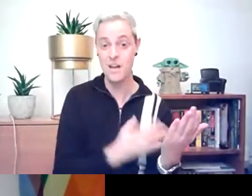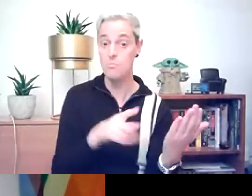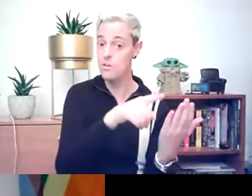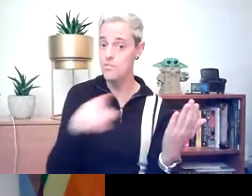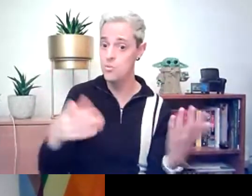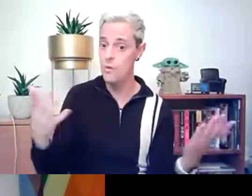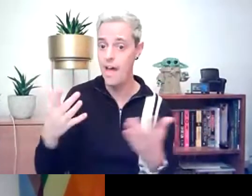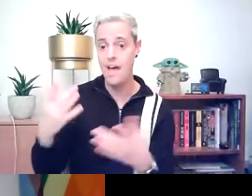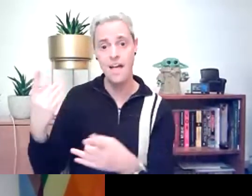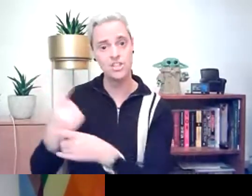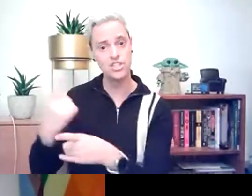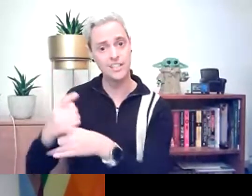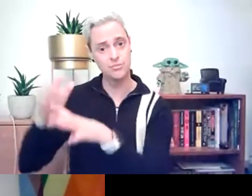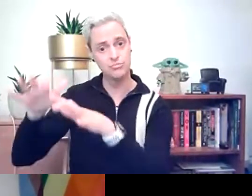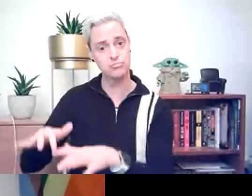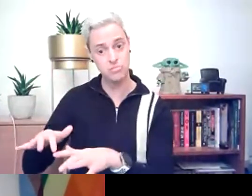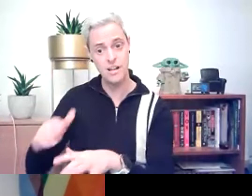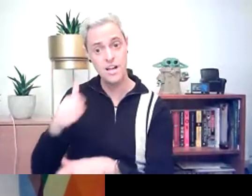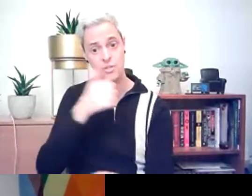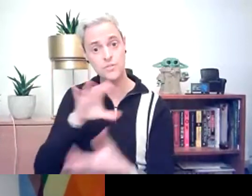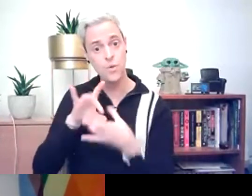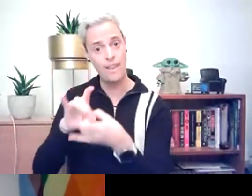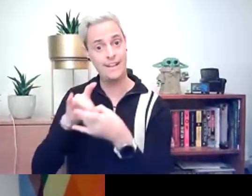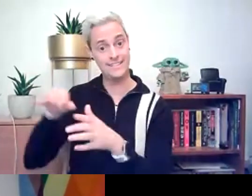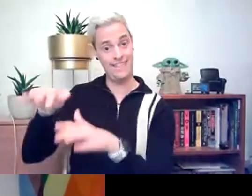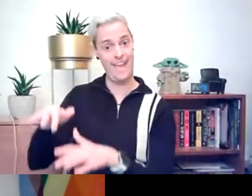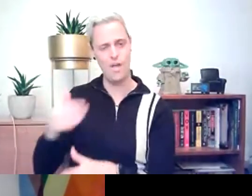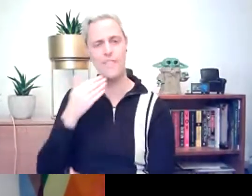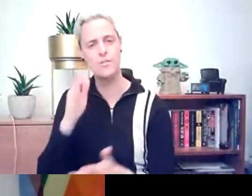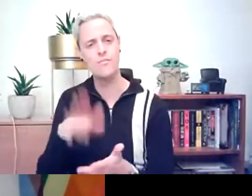posted a couple of useful links so thank you for that Lewis, and we'll also look us up